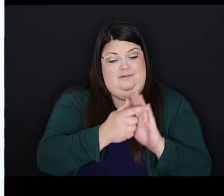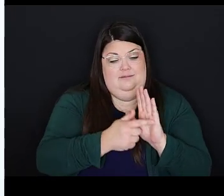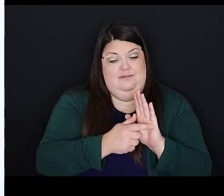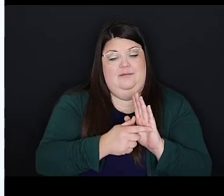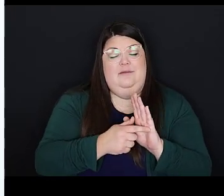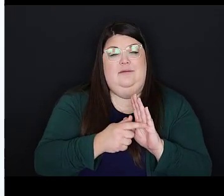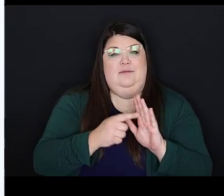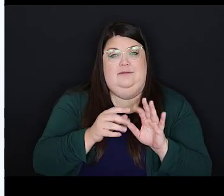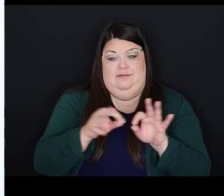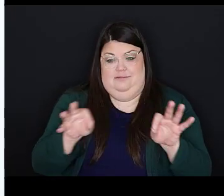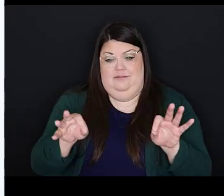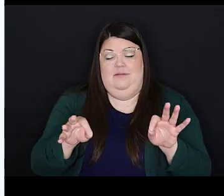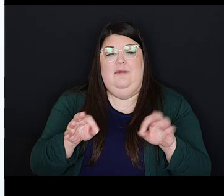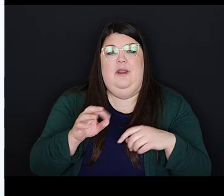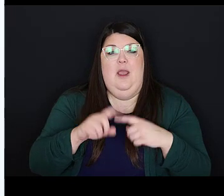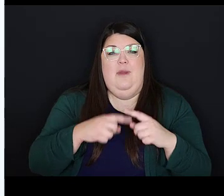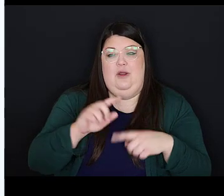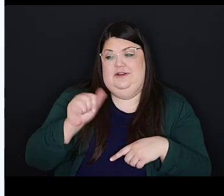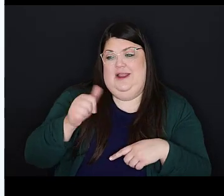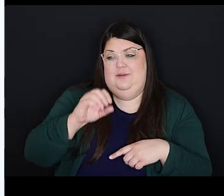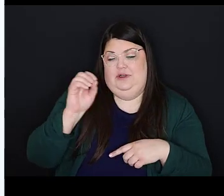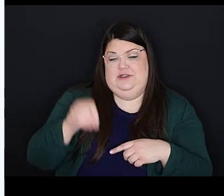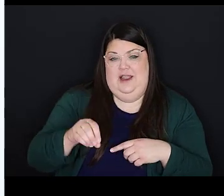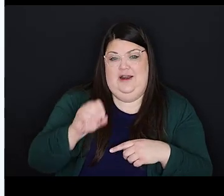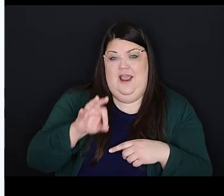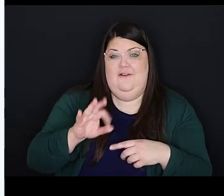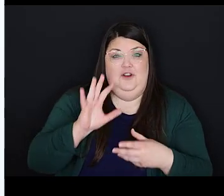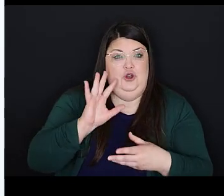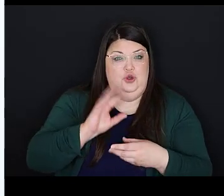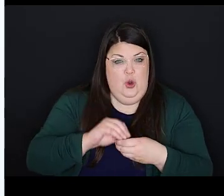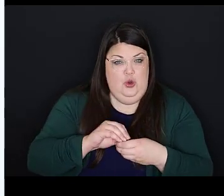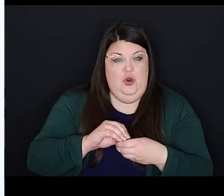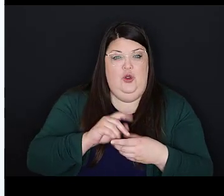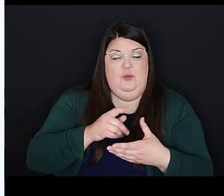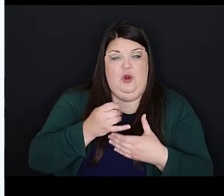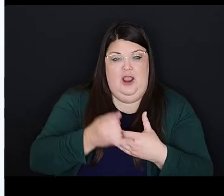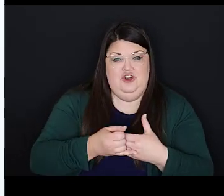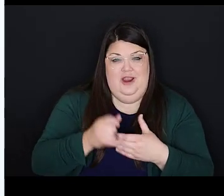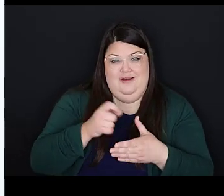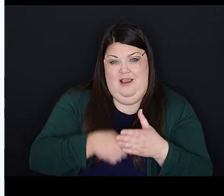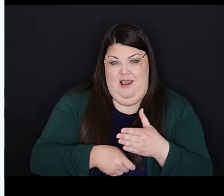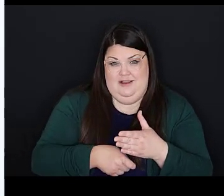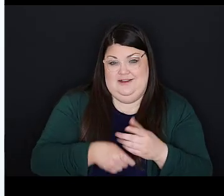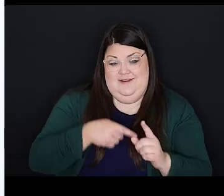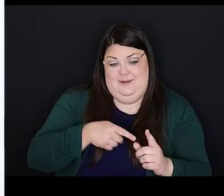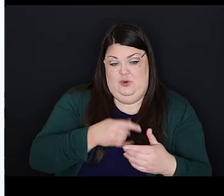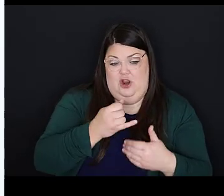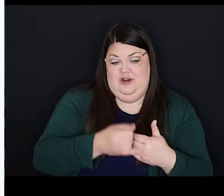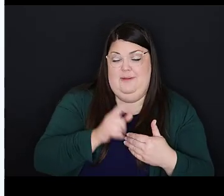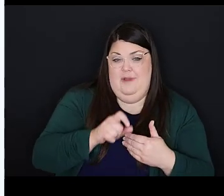10 percent of the total project cost of the project that must be contributed by the grant